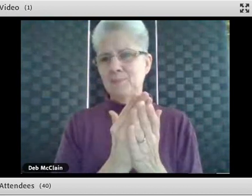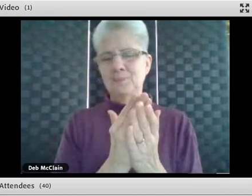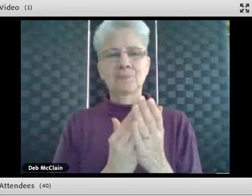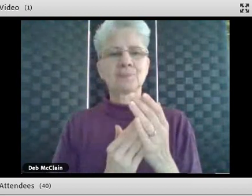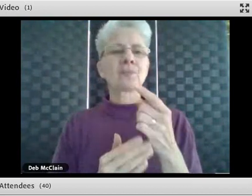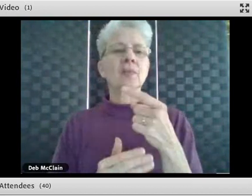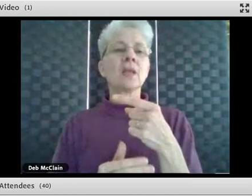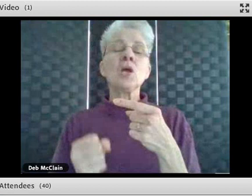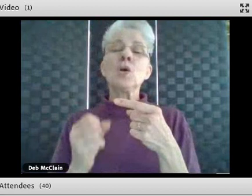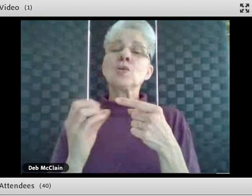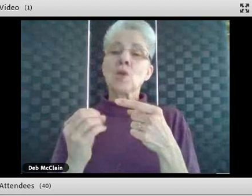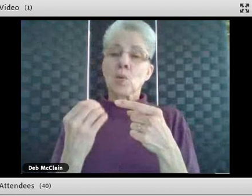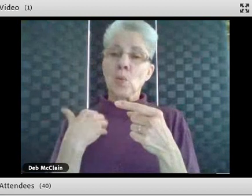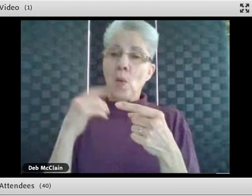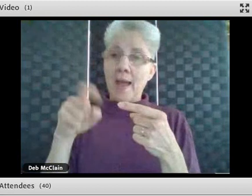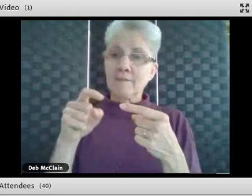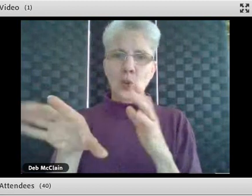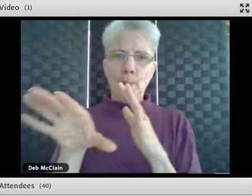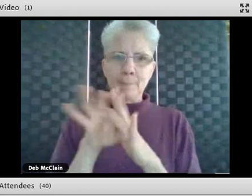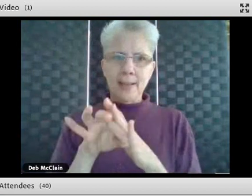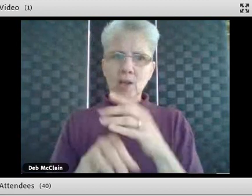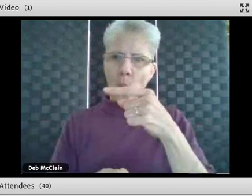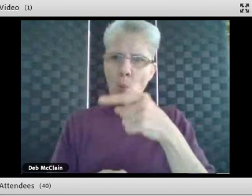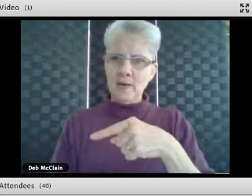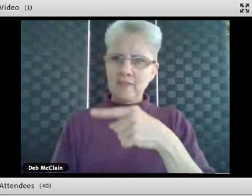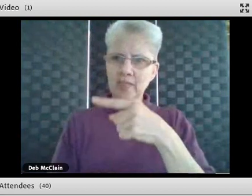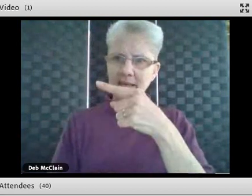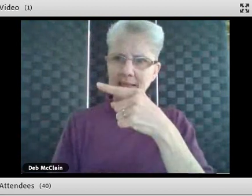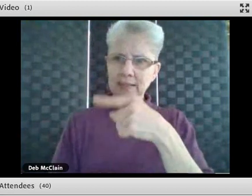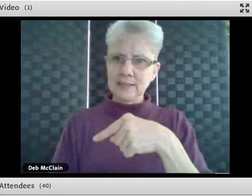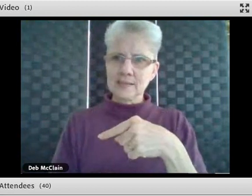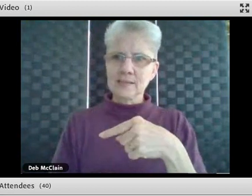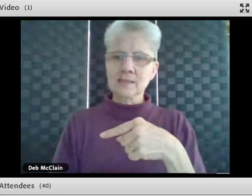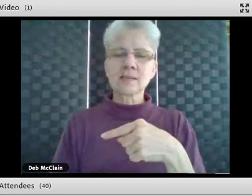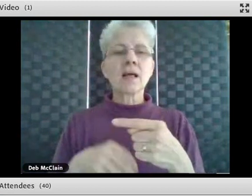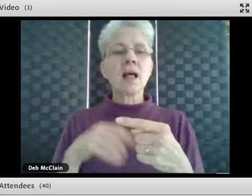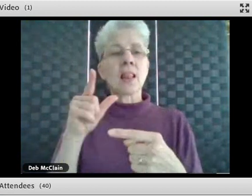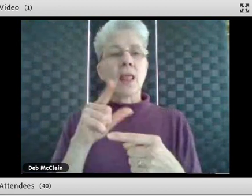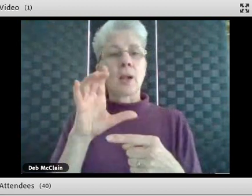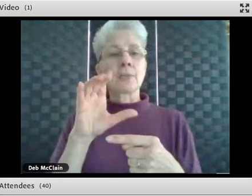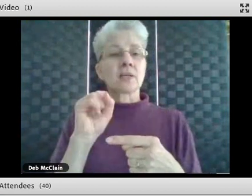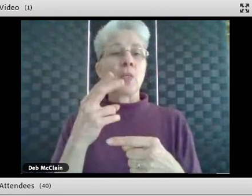so you have to choose one of these sources to find Library of Congress Subject Headings. There might be other ones out there,